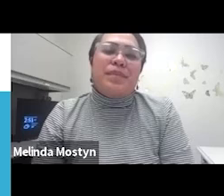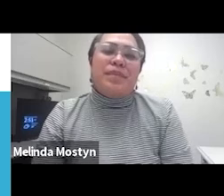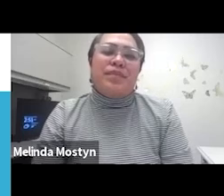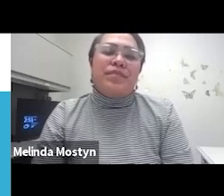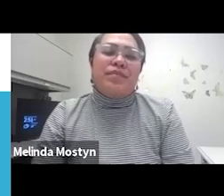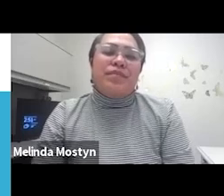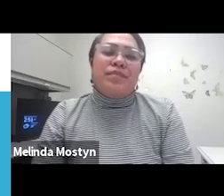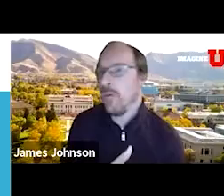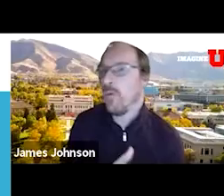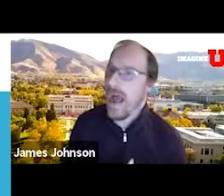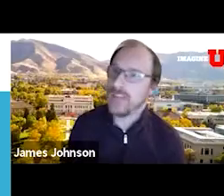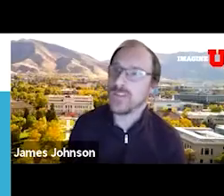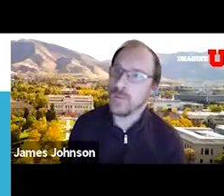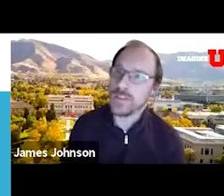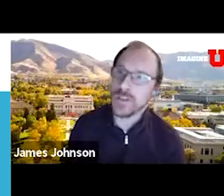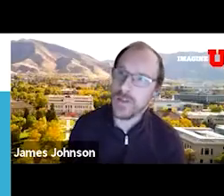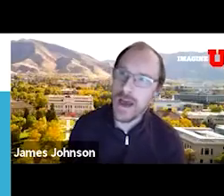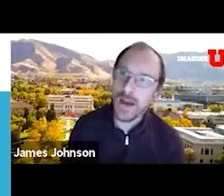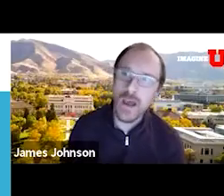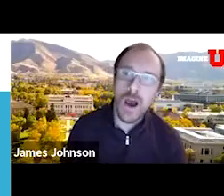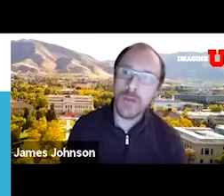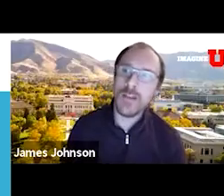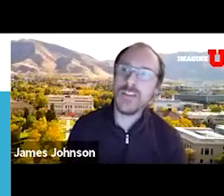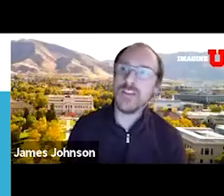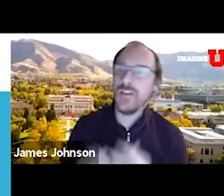I don't think I will add so much to that other than to say,